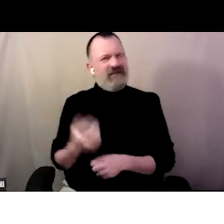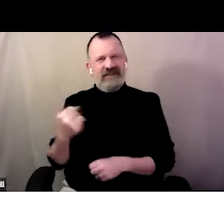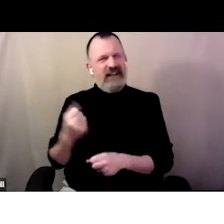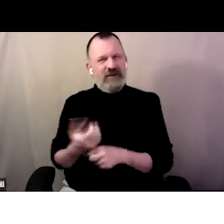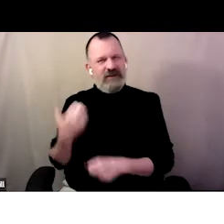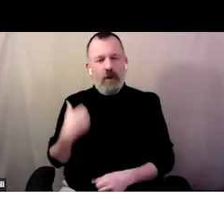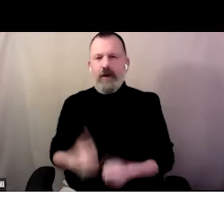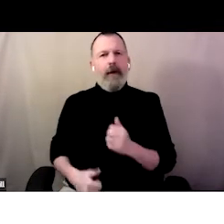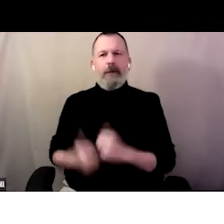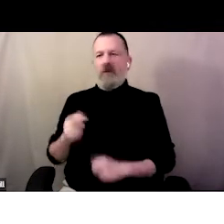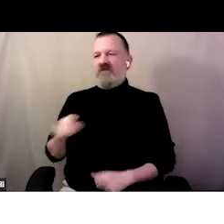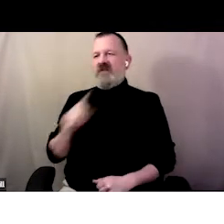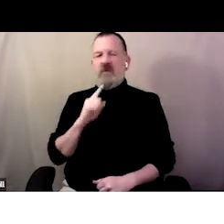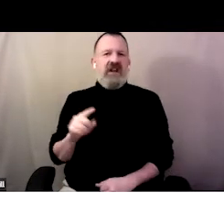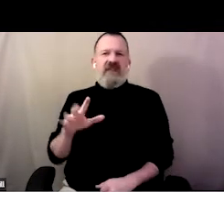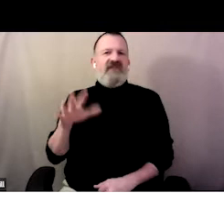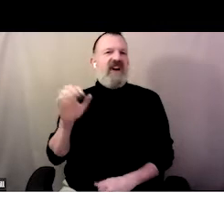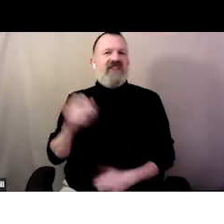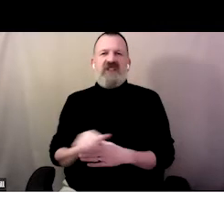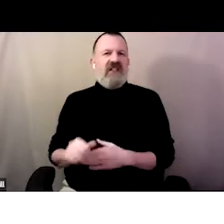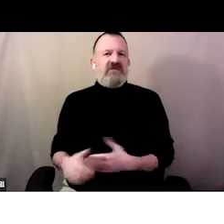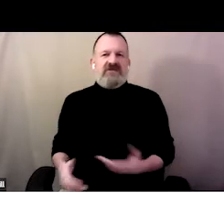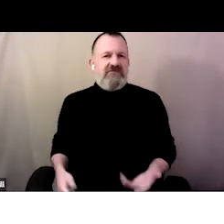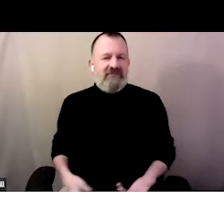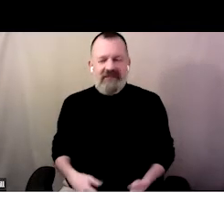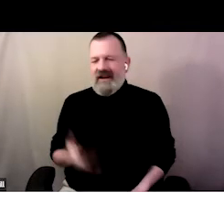incidents were like $500 and, you know, maybe if it was a company of size, you'd see 10,000